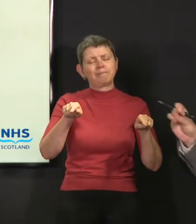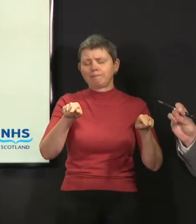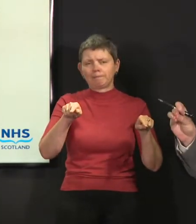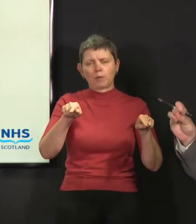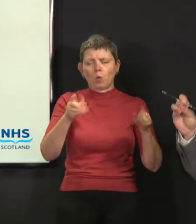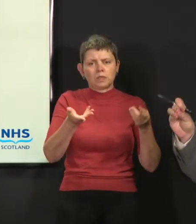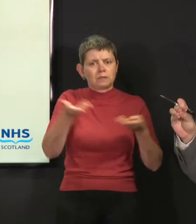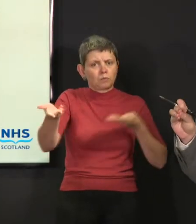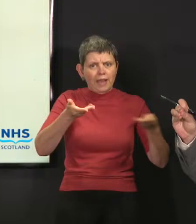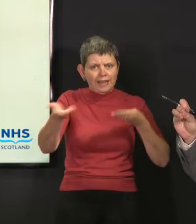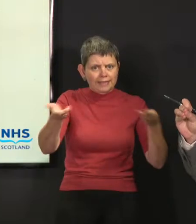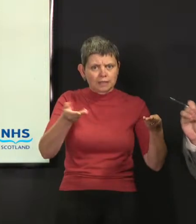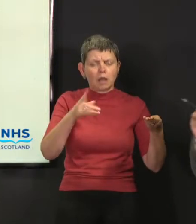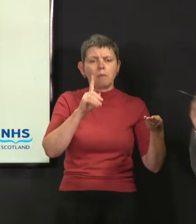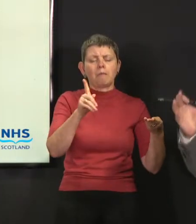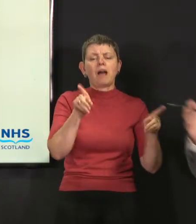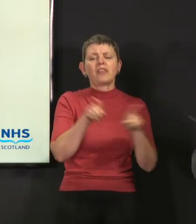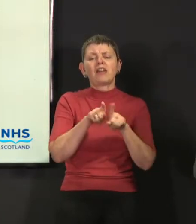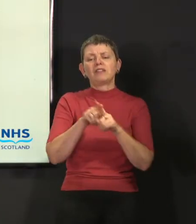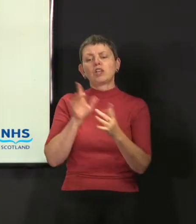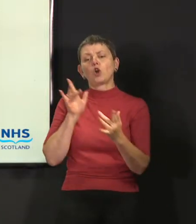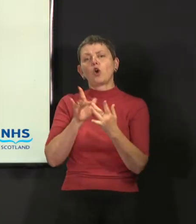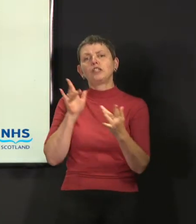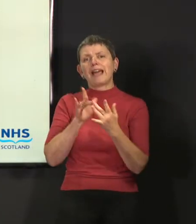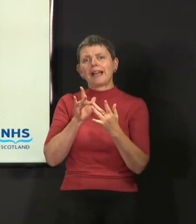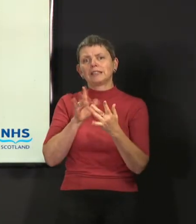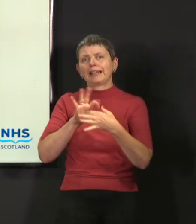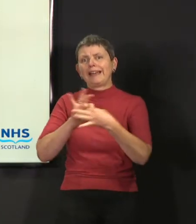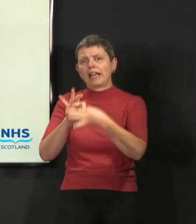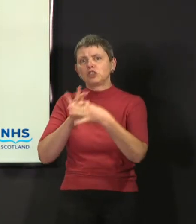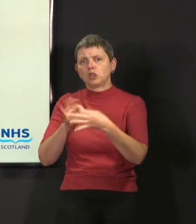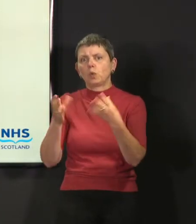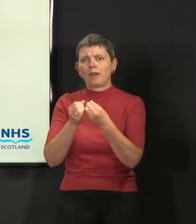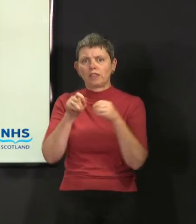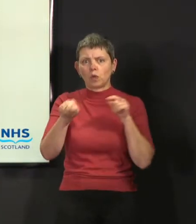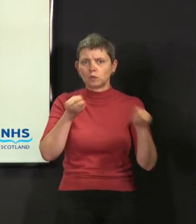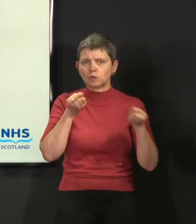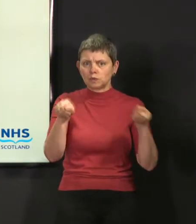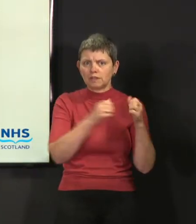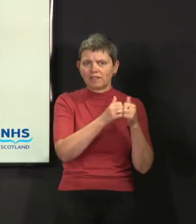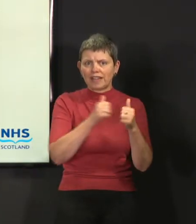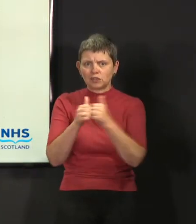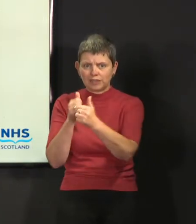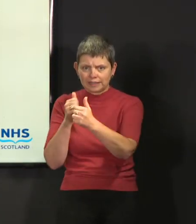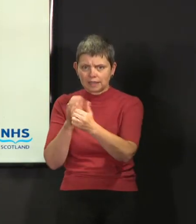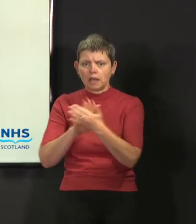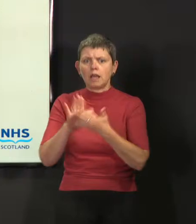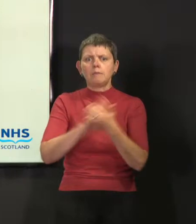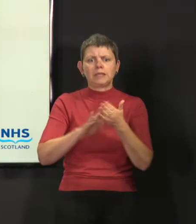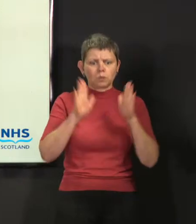connection to these institutions and therefore we're treating them as higher risk and taking a precautionary approach